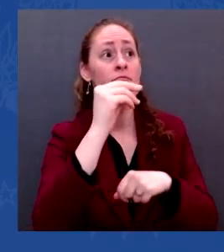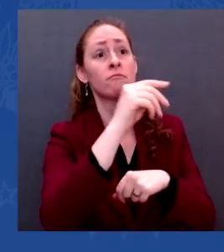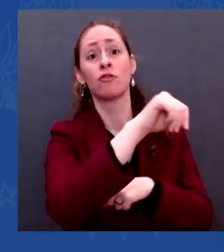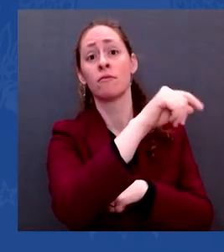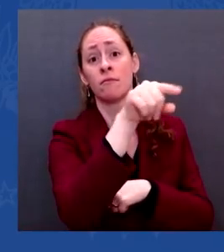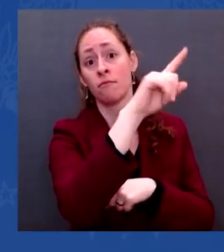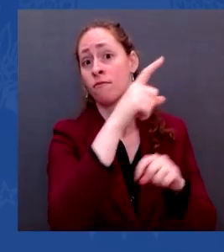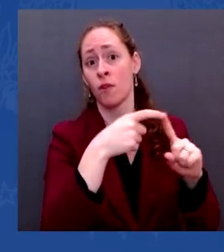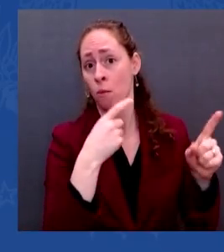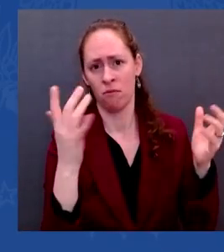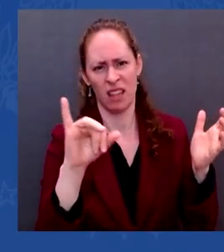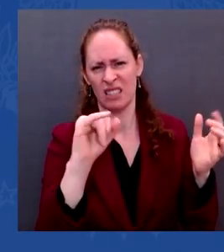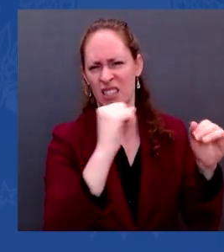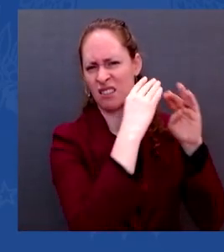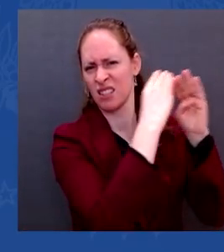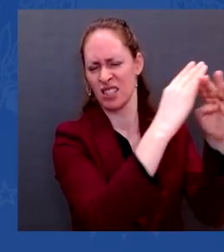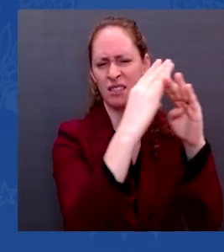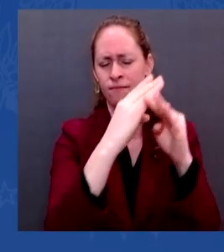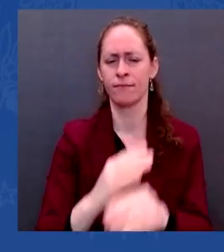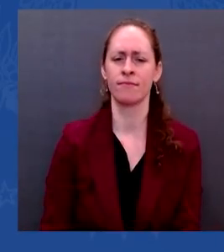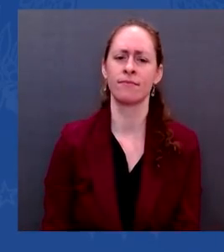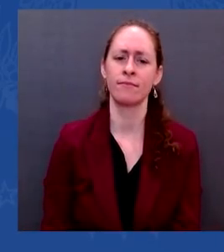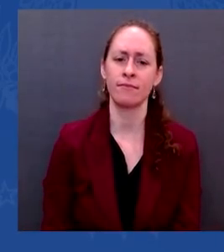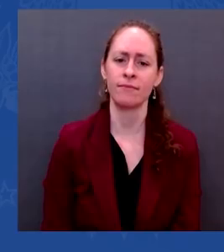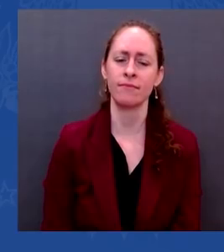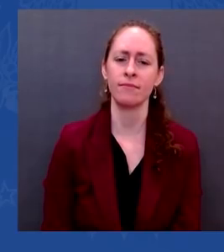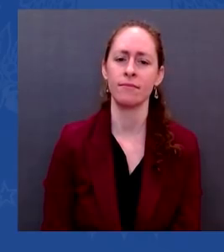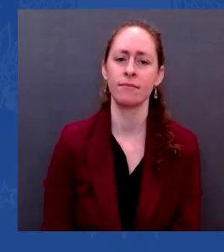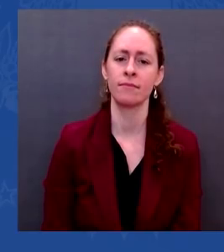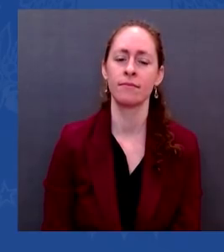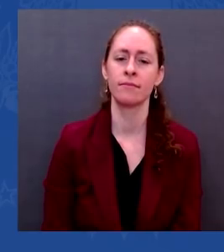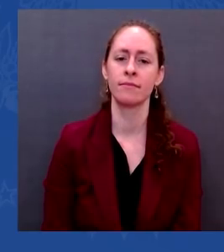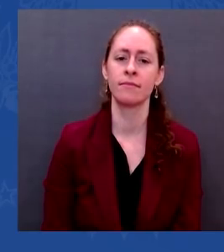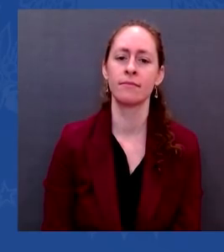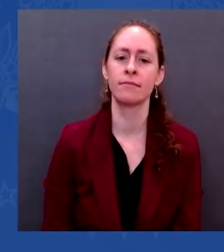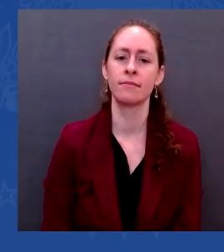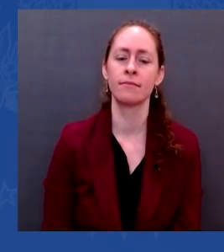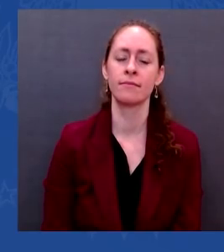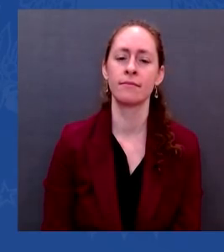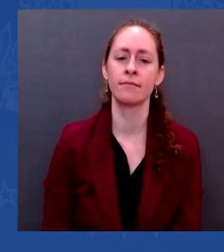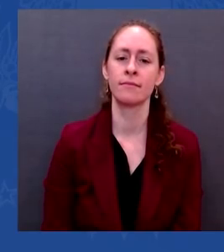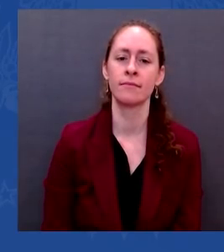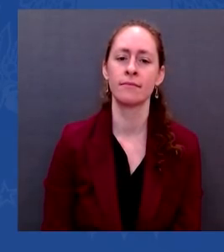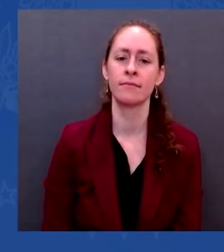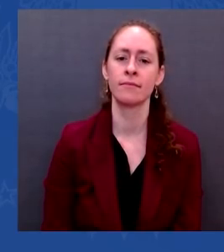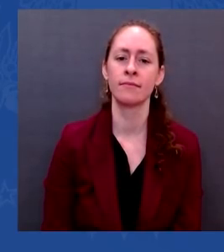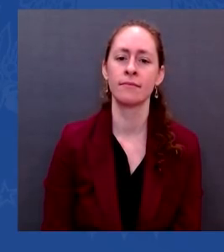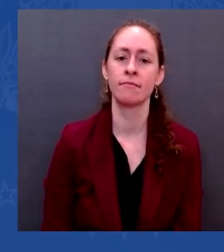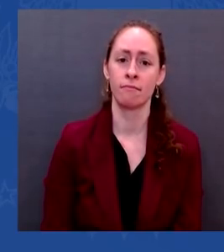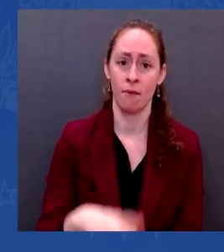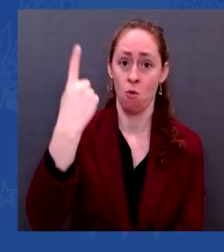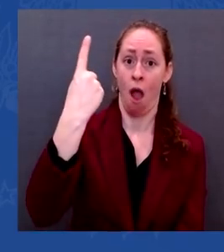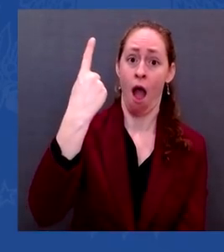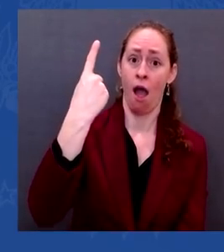off the battlefield. And it sent a strong message to terrorists around the world: We will come after you and find you.